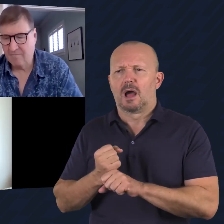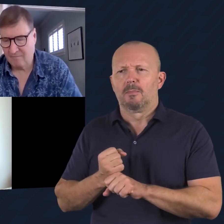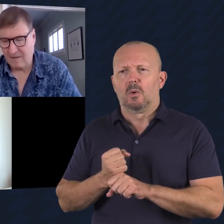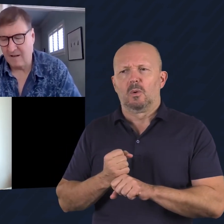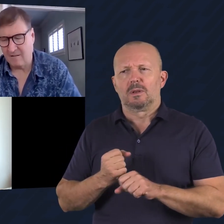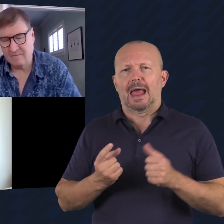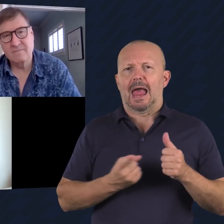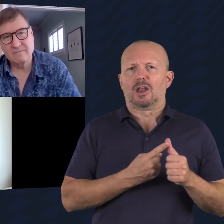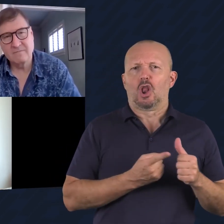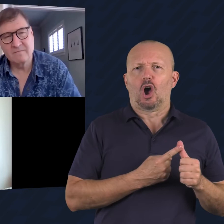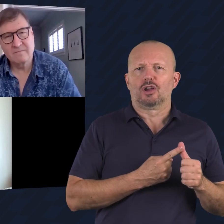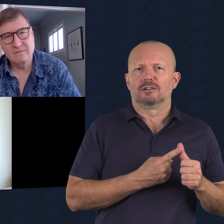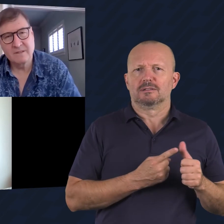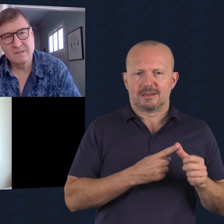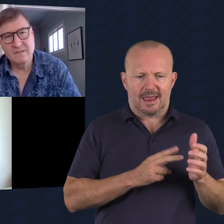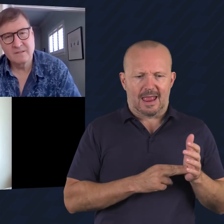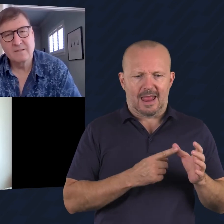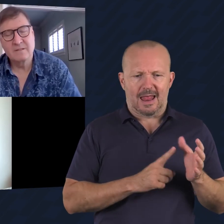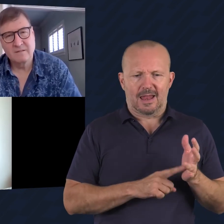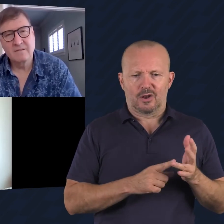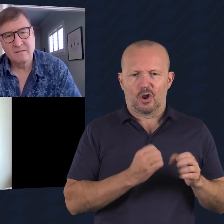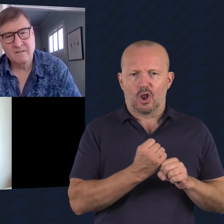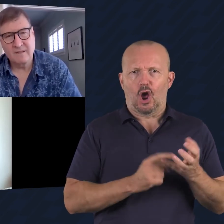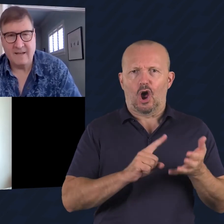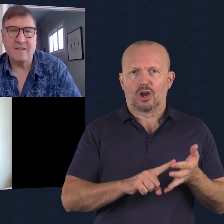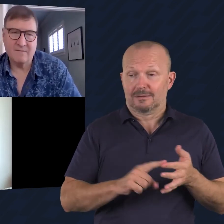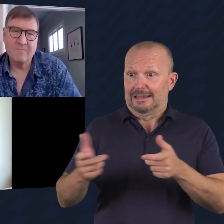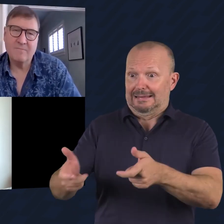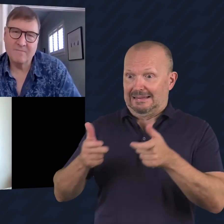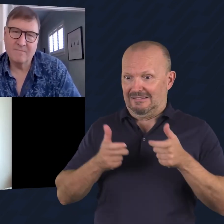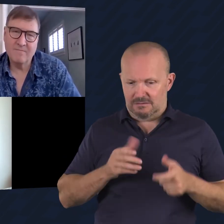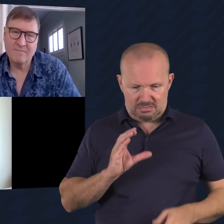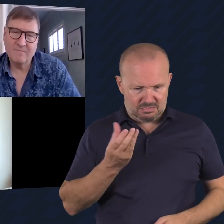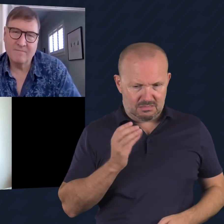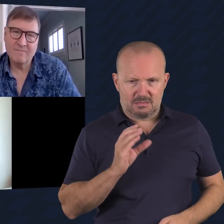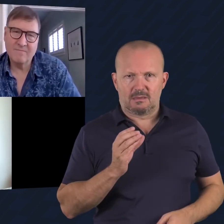a whole different set of issues to do with analogical obsolescence.